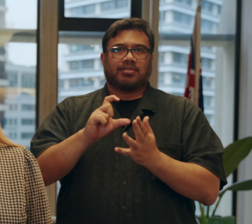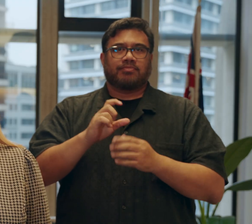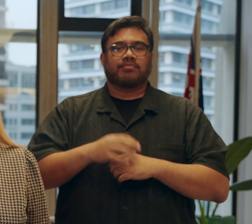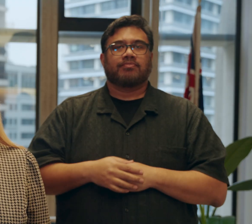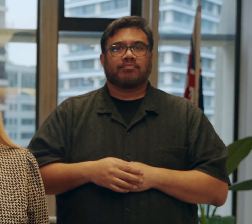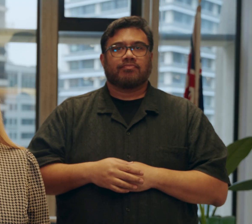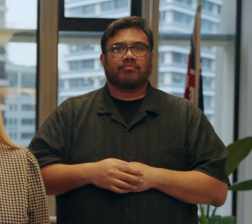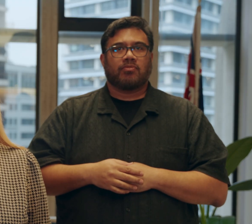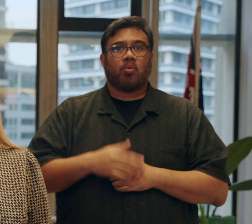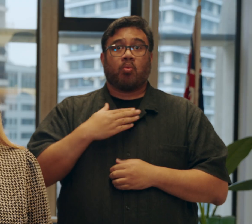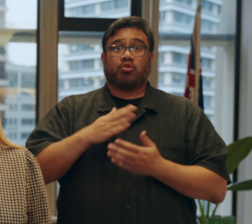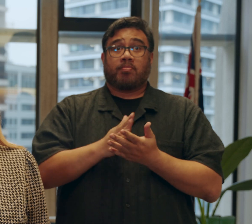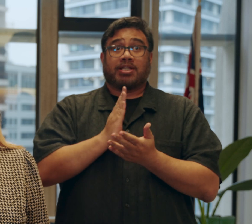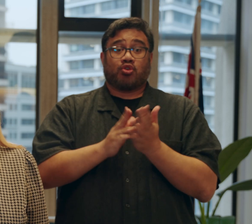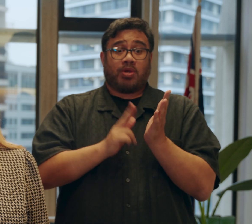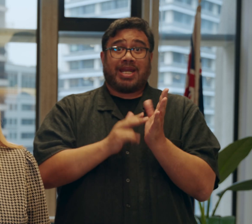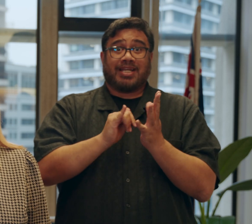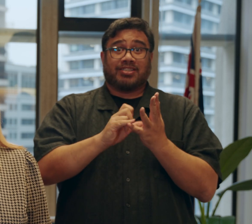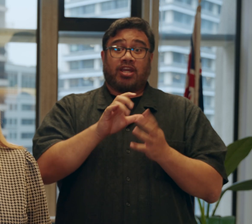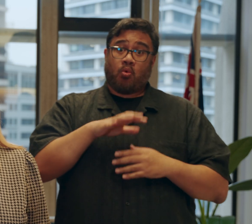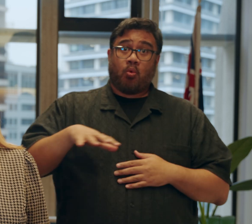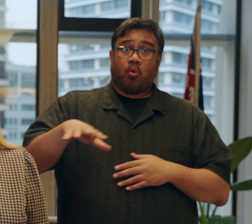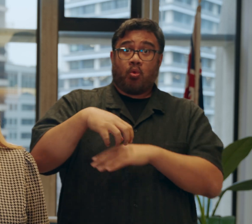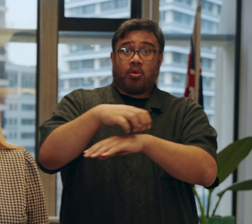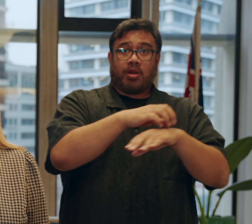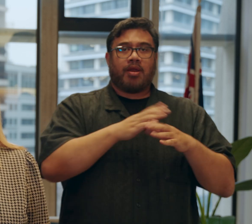for consistency, all NASCs will use the same process